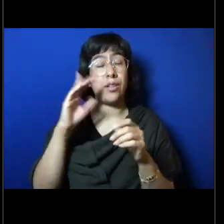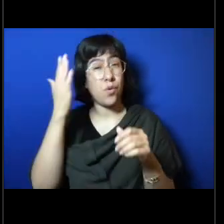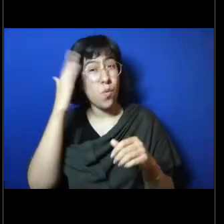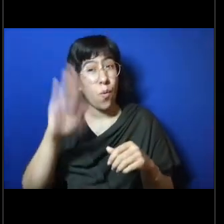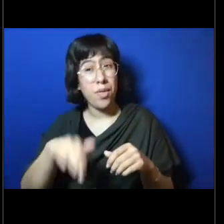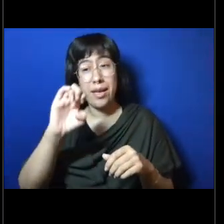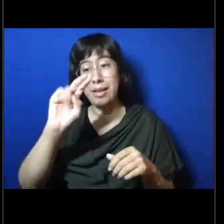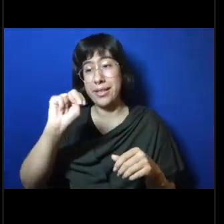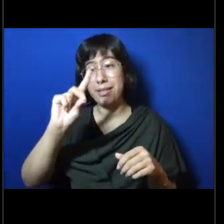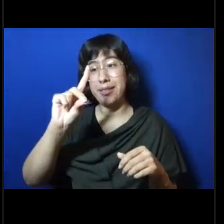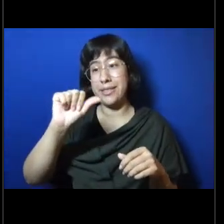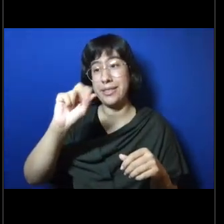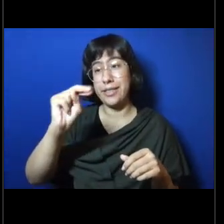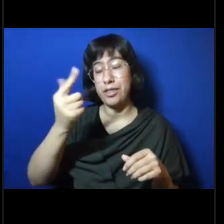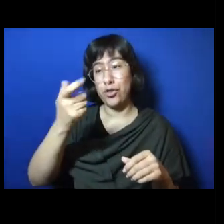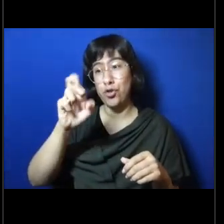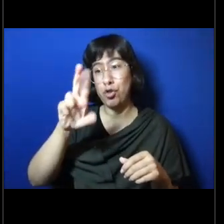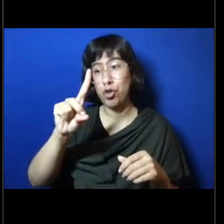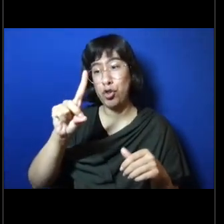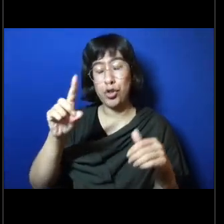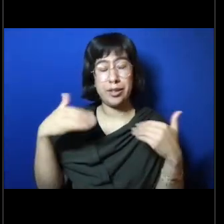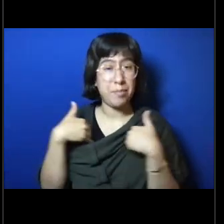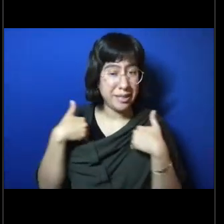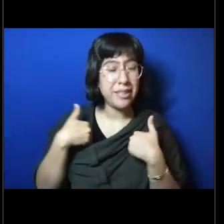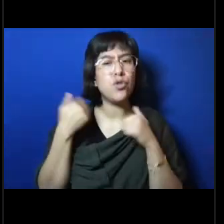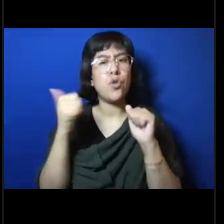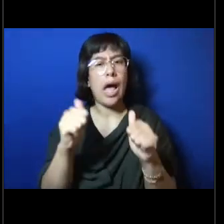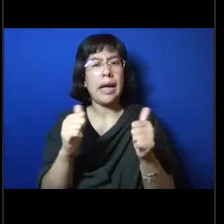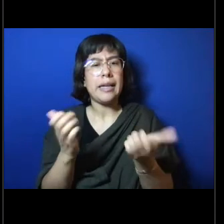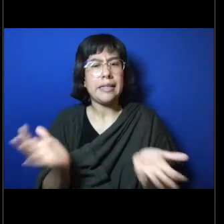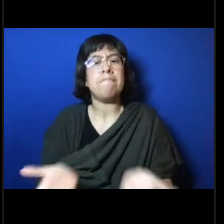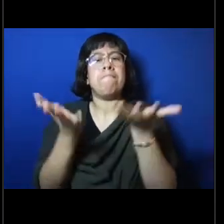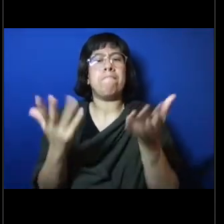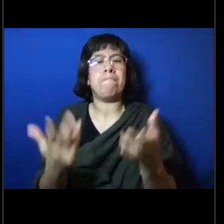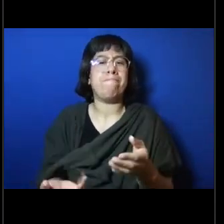And so one of the things that we need to do